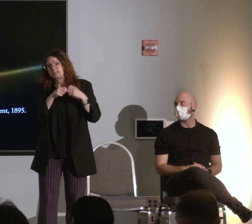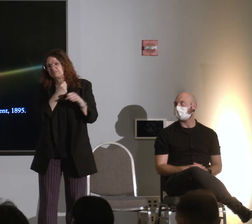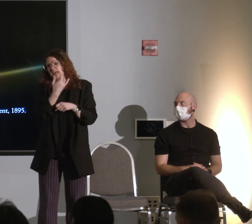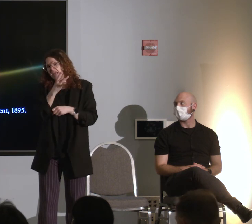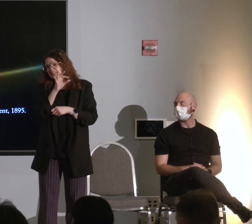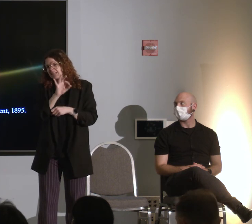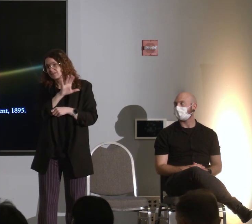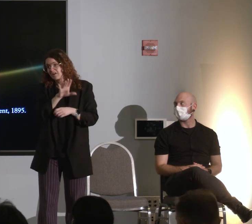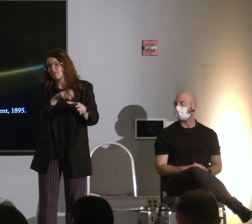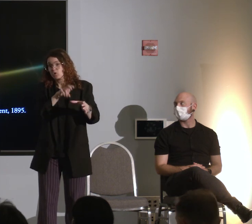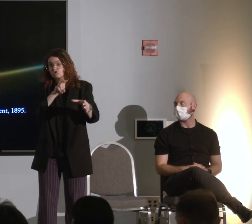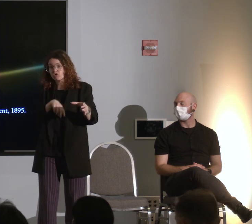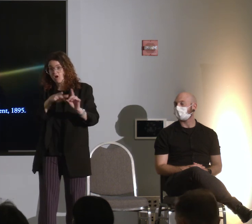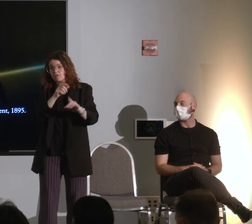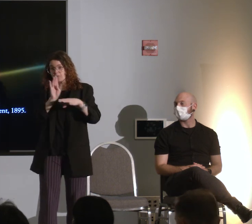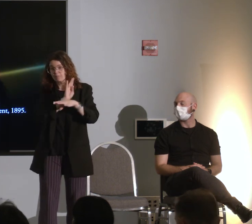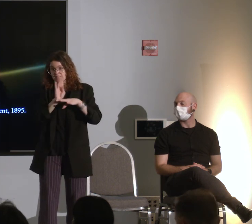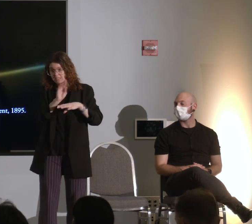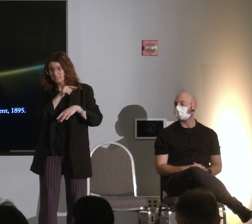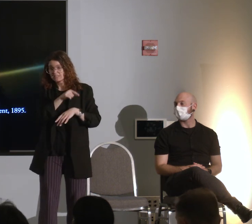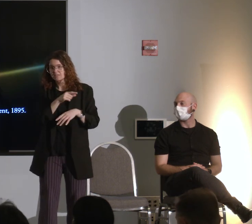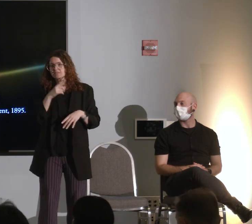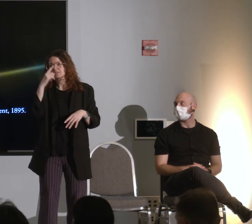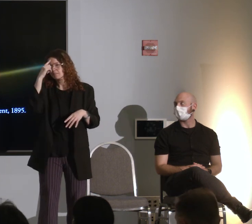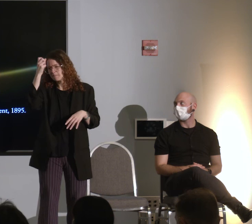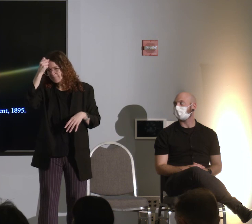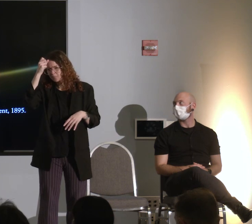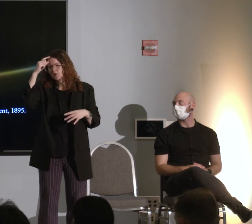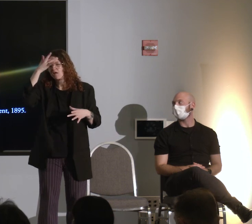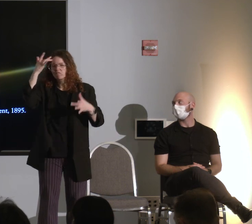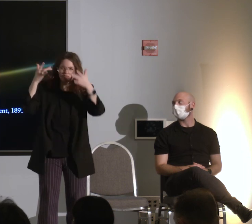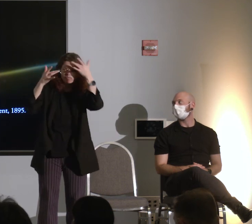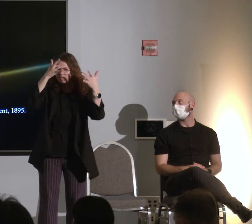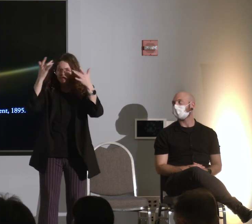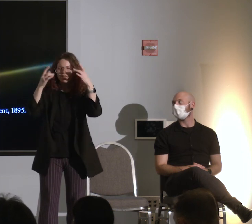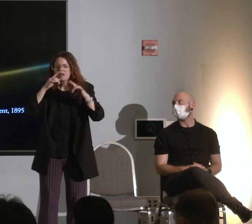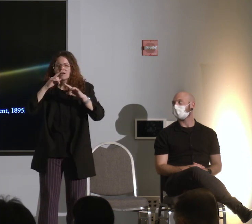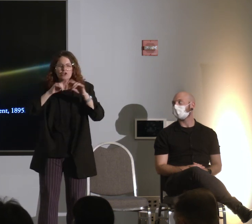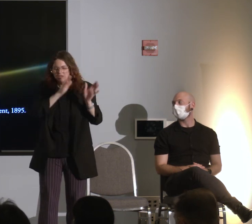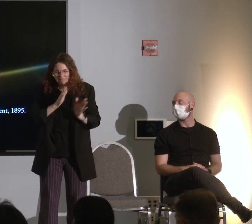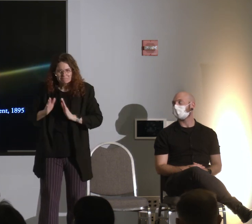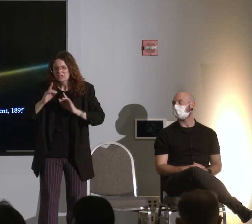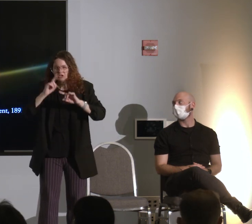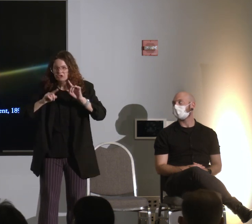has a withdrawal from the practice because he was losing his memory, he was losing trade, he just couldn't keep things as organized as he might.